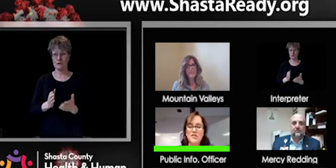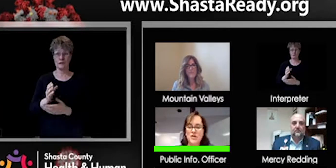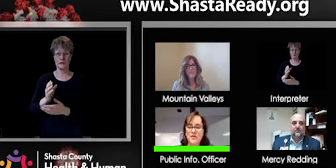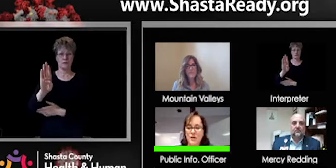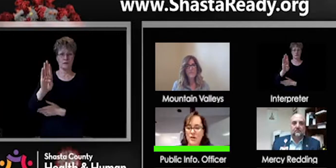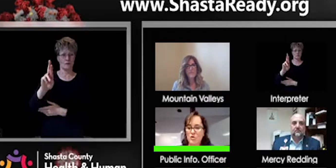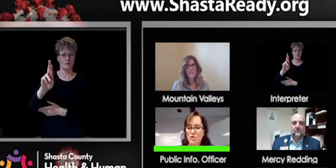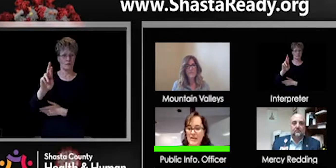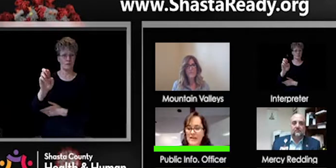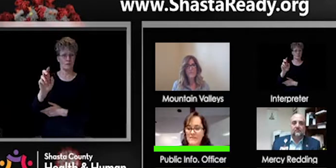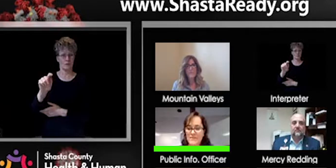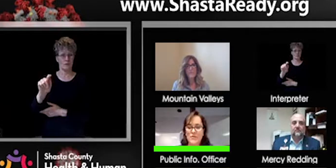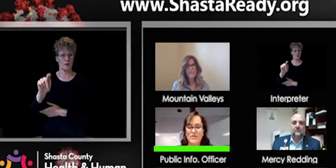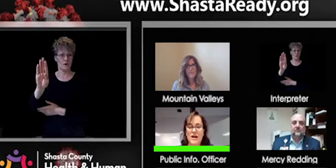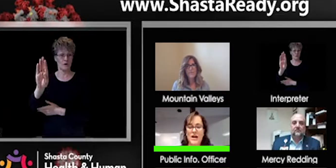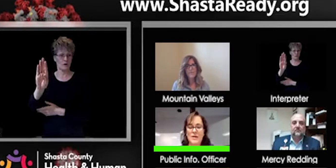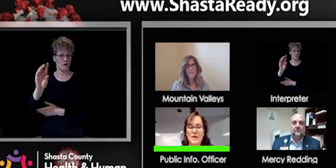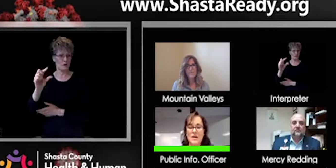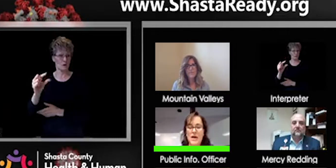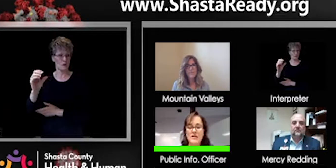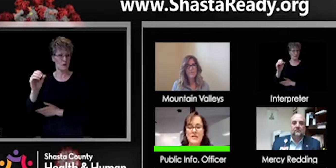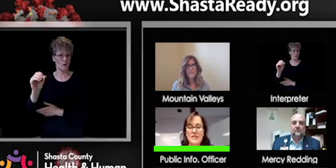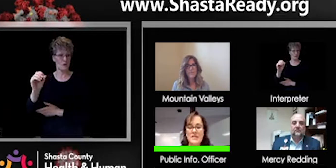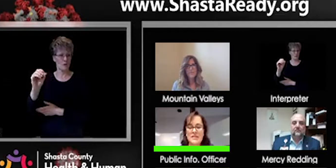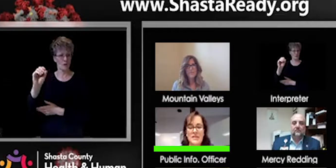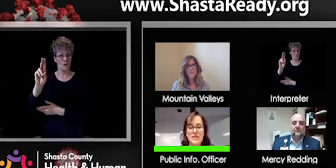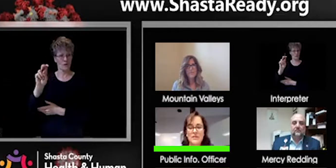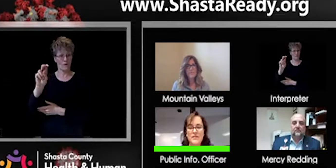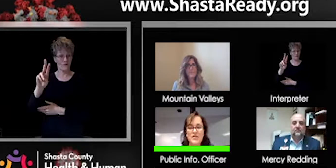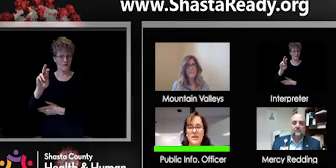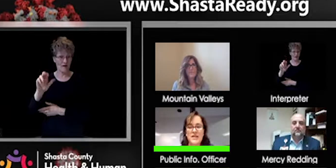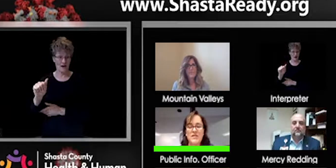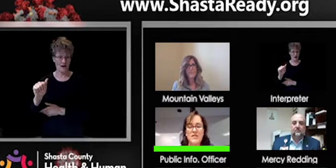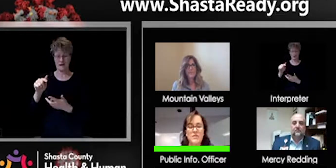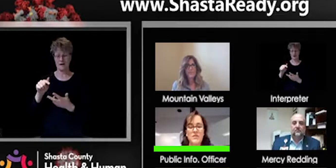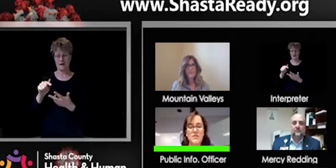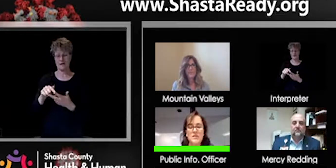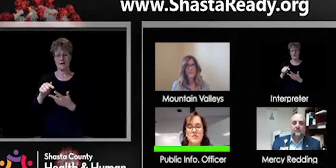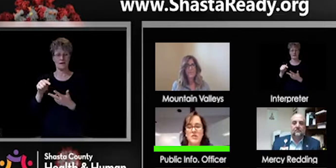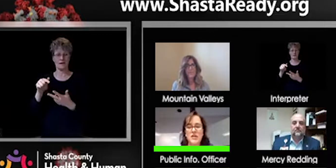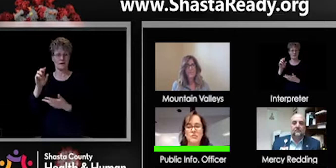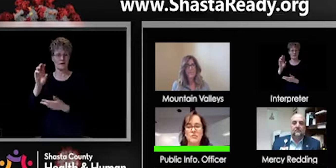Eric Magrini. We’ve got Matt Pontes, the CEO of Shasta County. We’ve got Dr. Karen